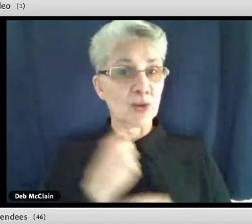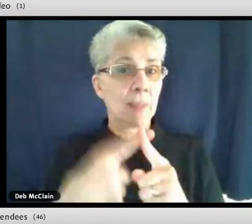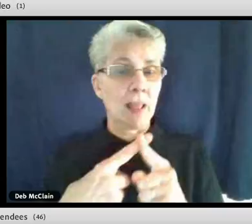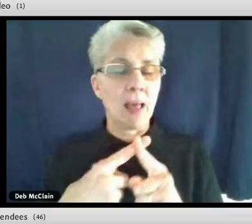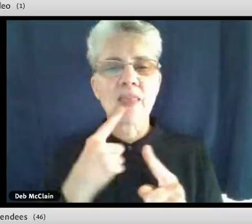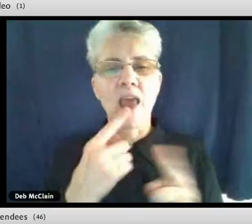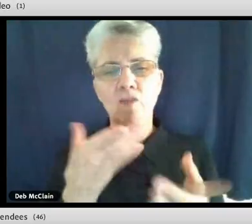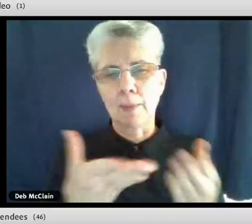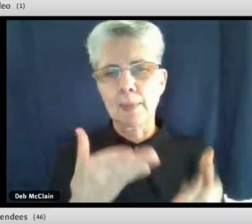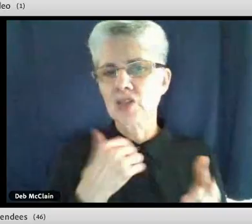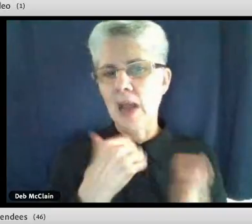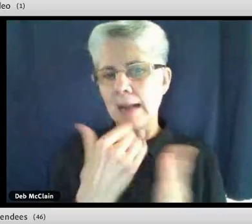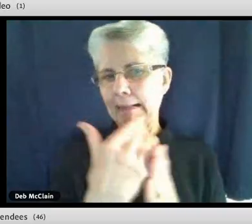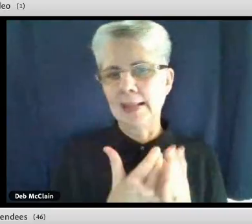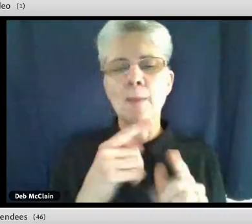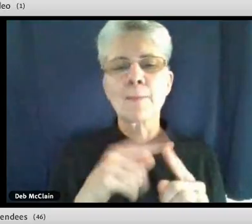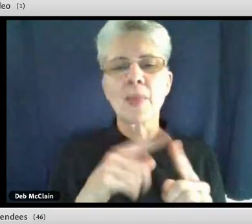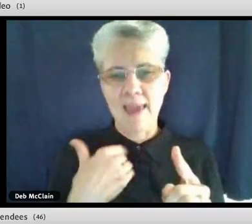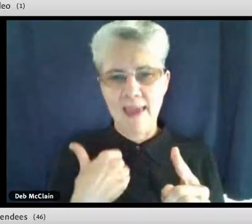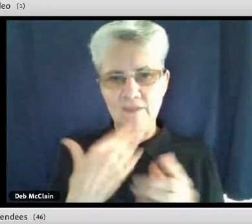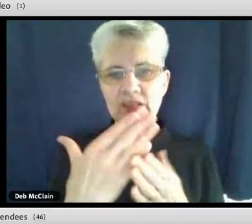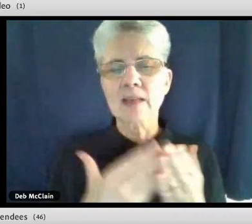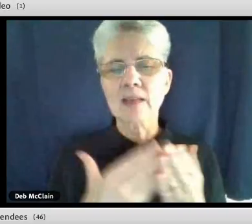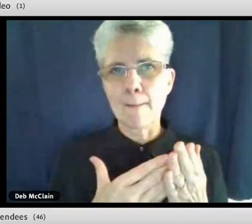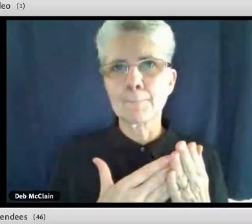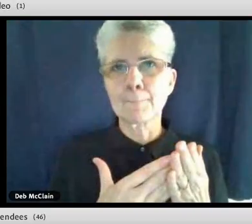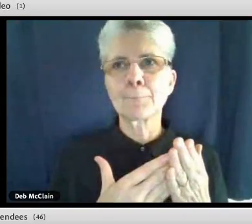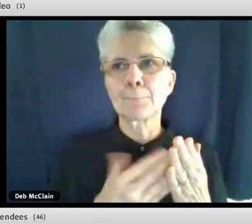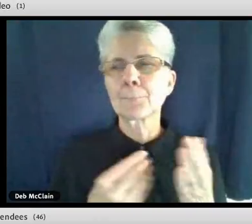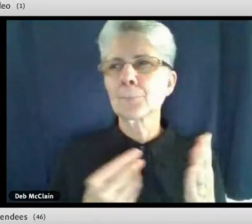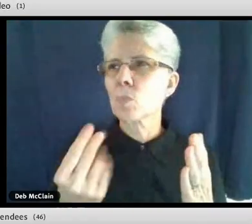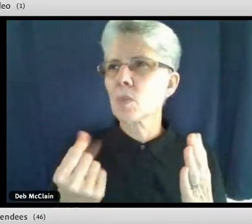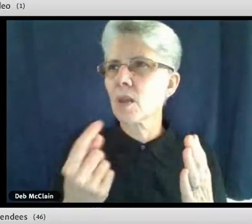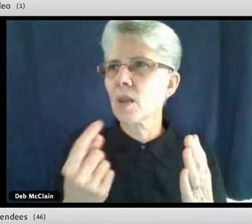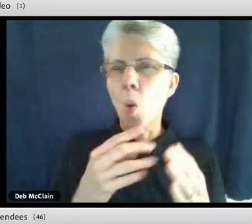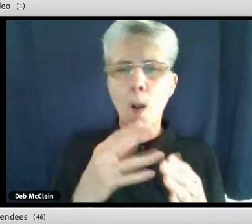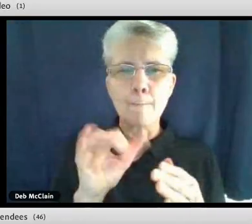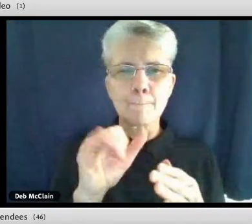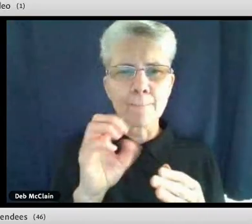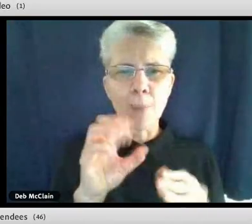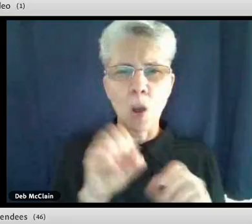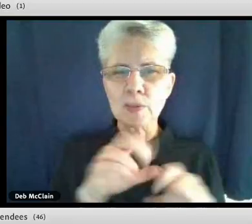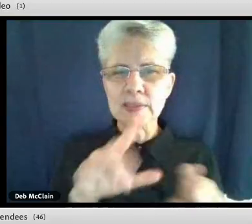I didn't list them, Cheryl, but there was a memo that came out that I've got in my email box